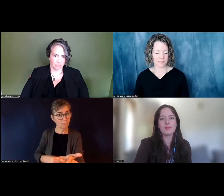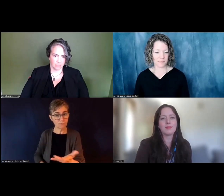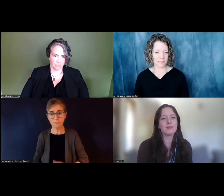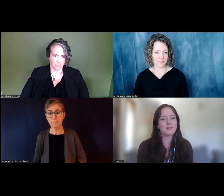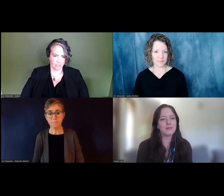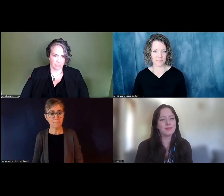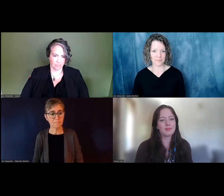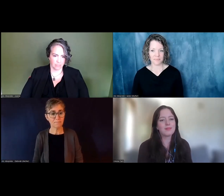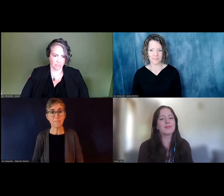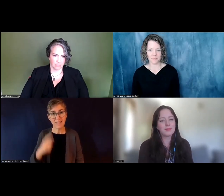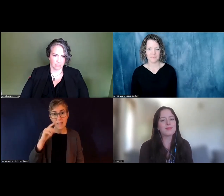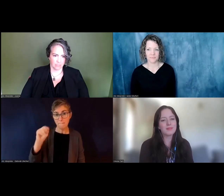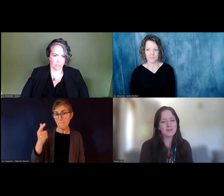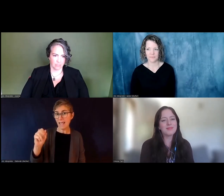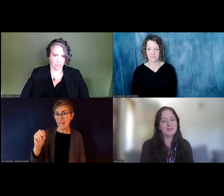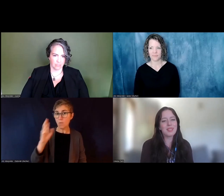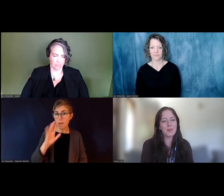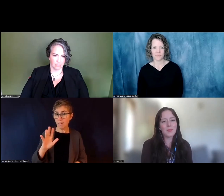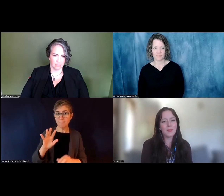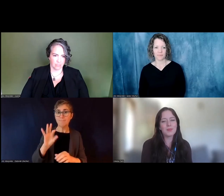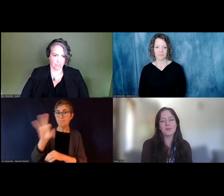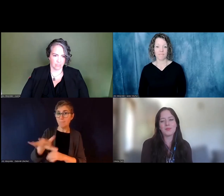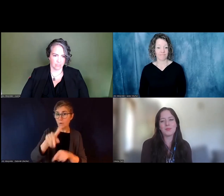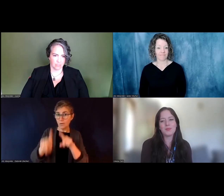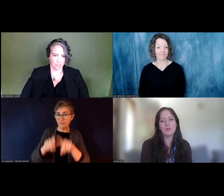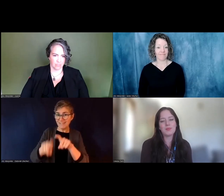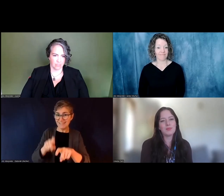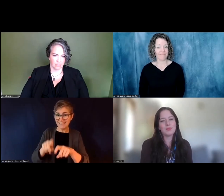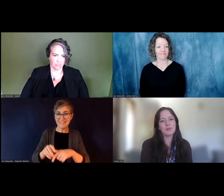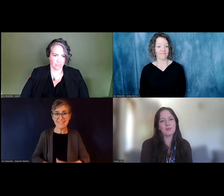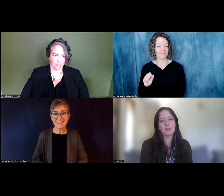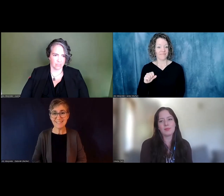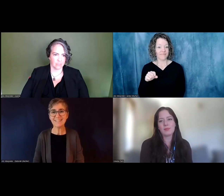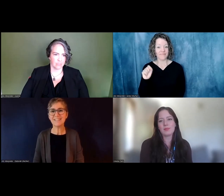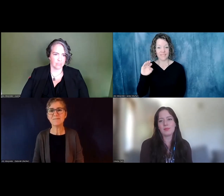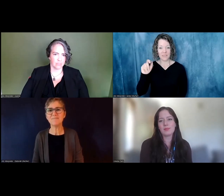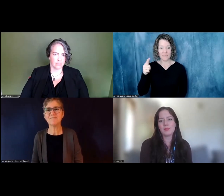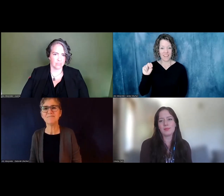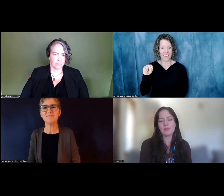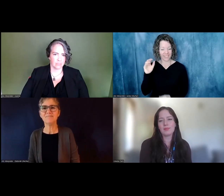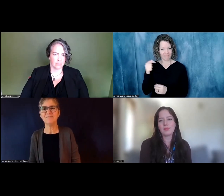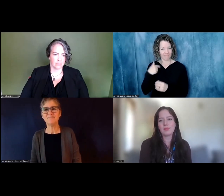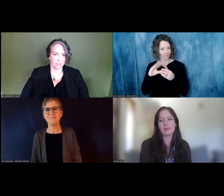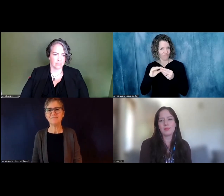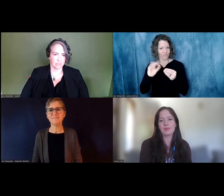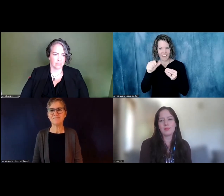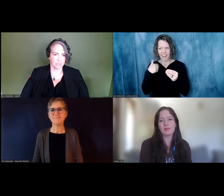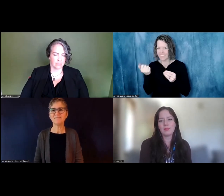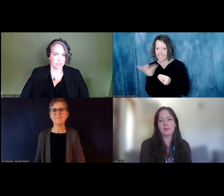think Megan's going to field that for us. Sure. We've got several questions and we have some time to go through that. All right.